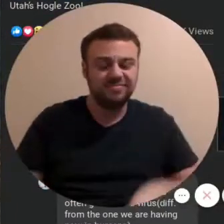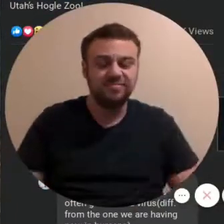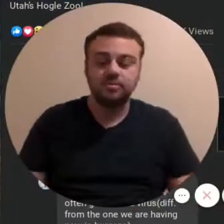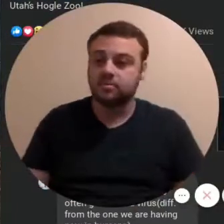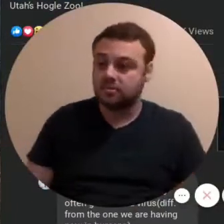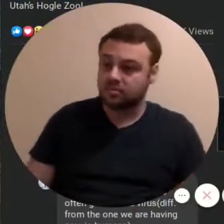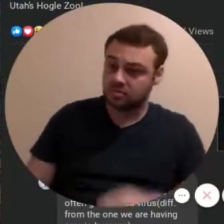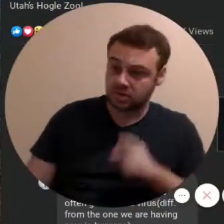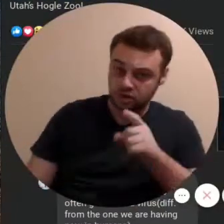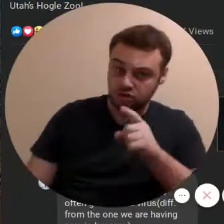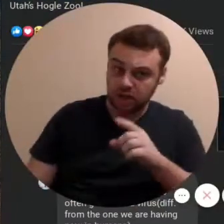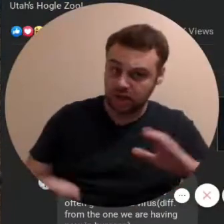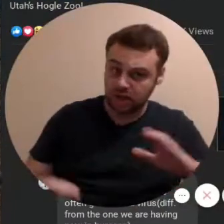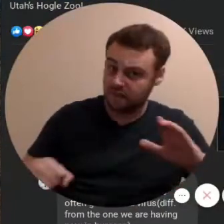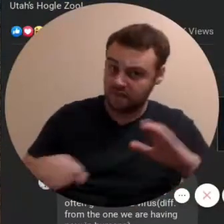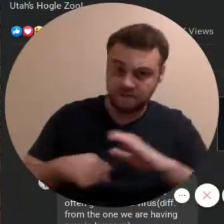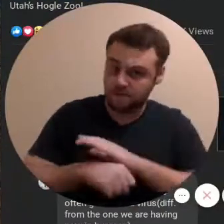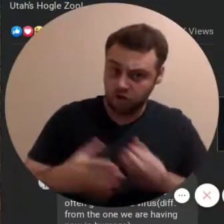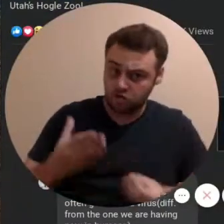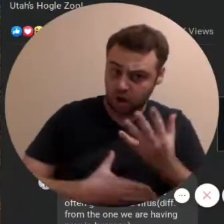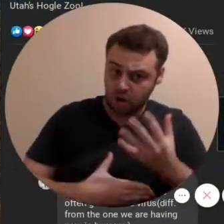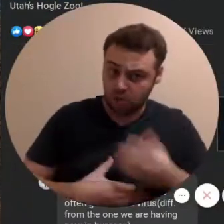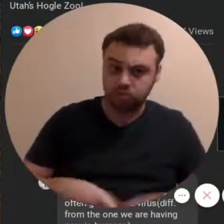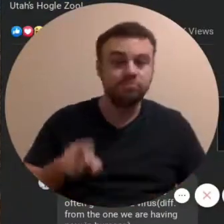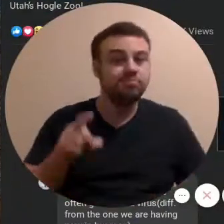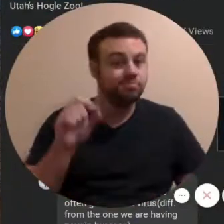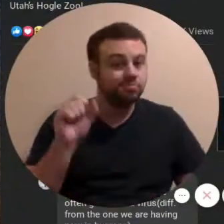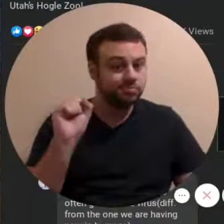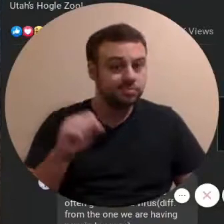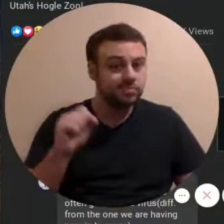Gwen: They are full-grown. Brad: That's what I thought. They are full grown.